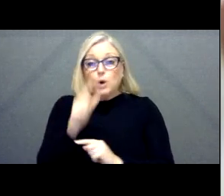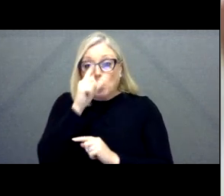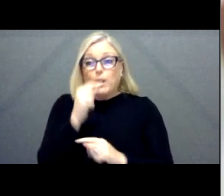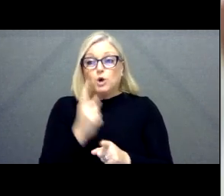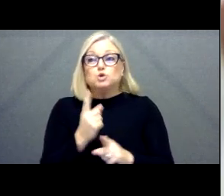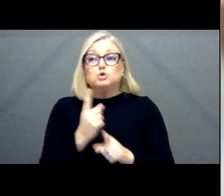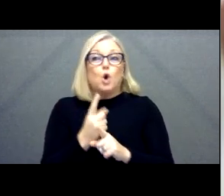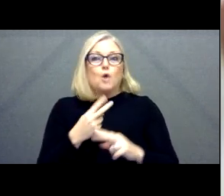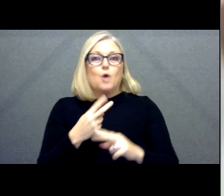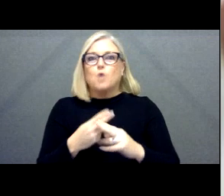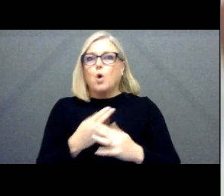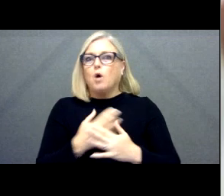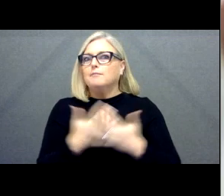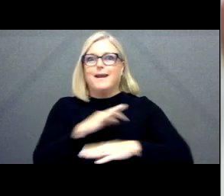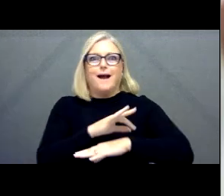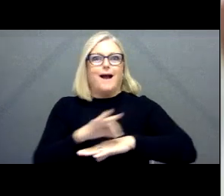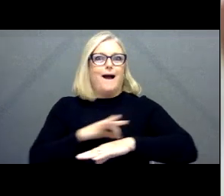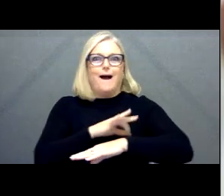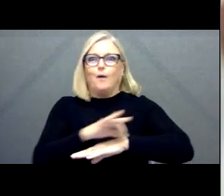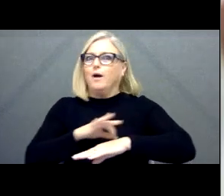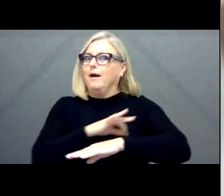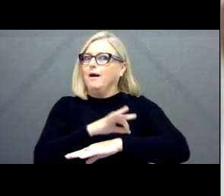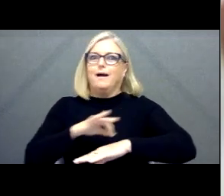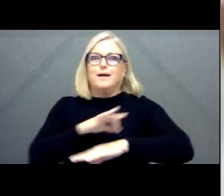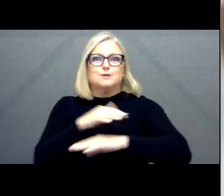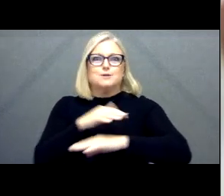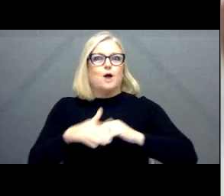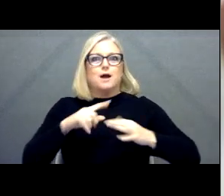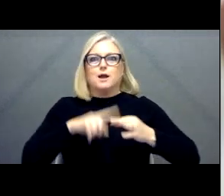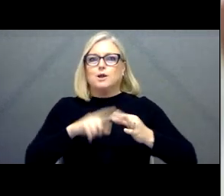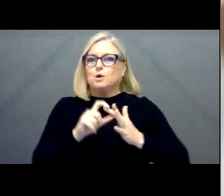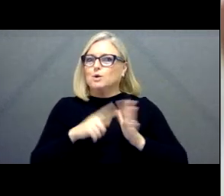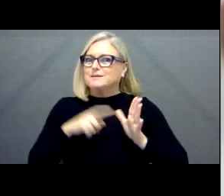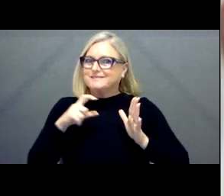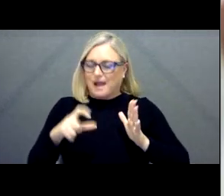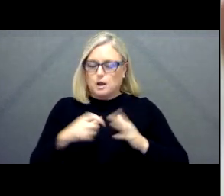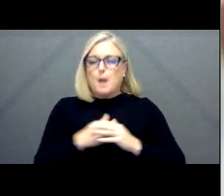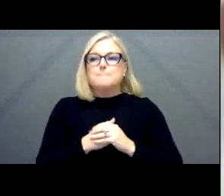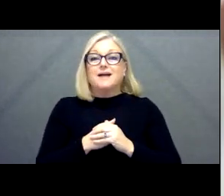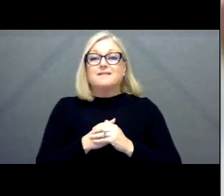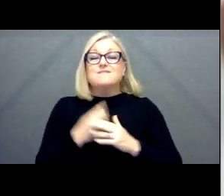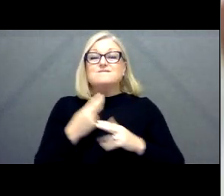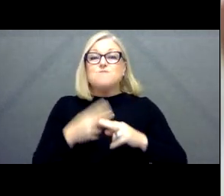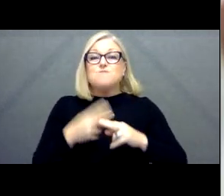many different ins and outs of it um in terms of their eligibility requirements really most people